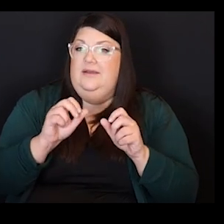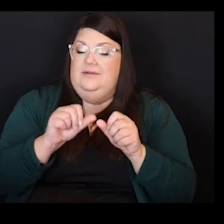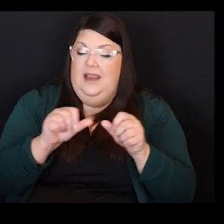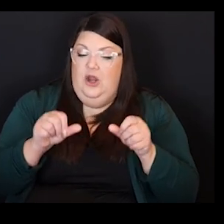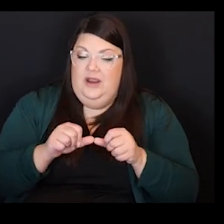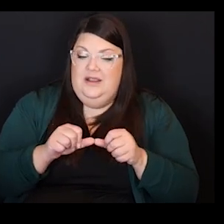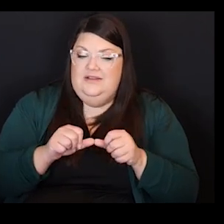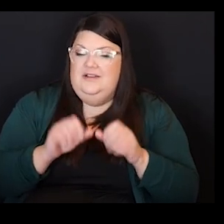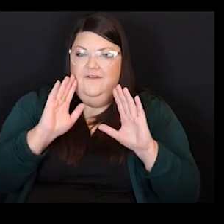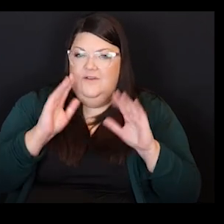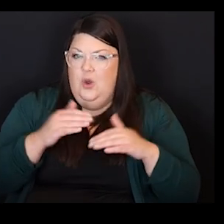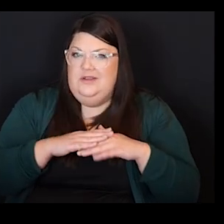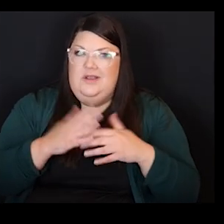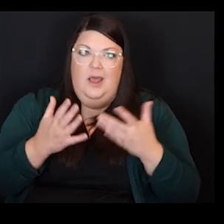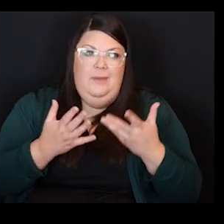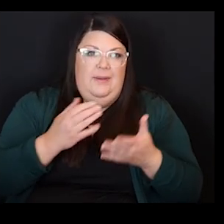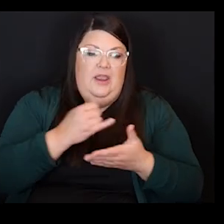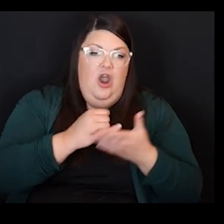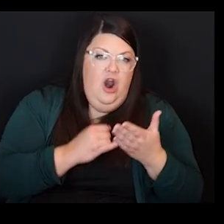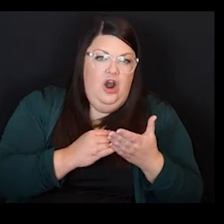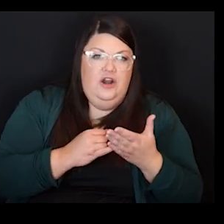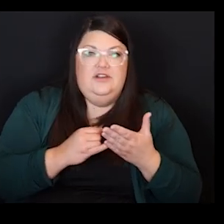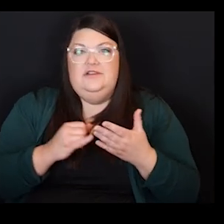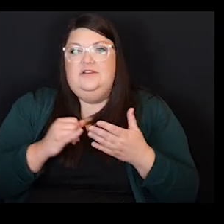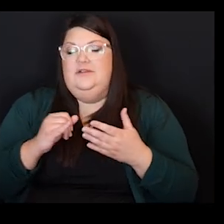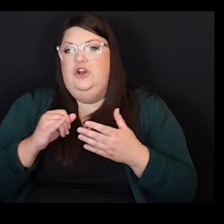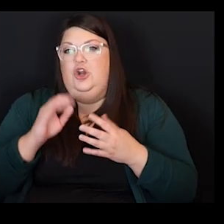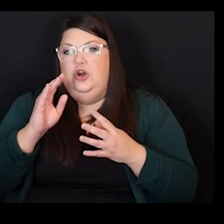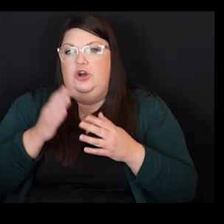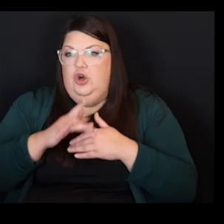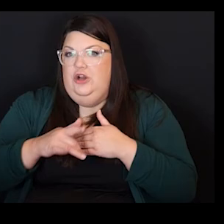Green Job Workers, Early Intervention and Workforce Reintegration Strategies for